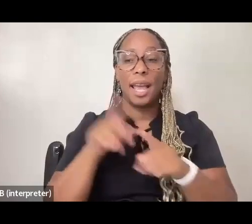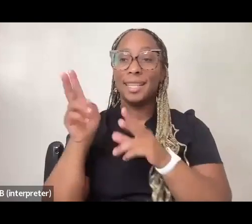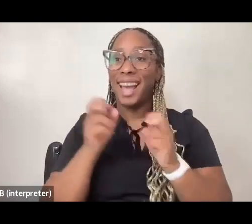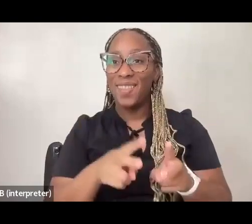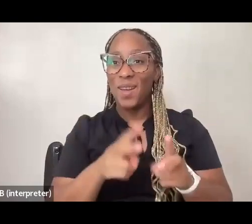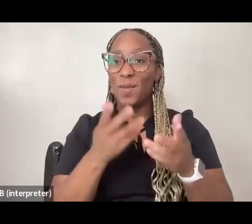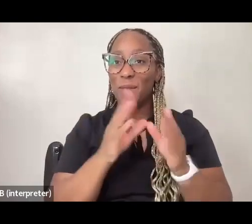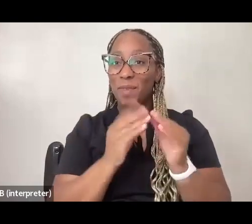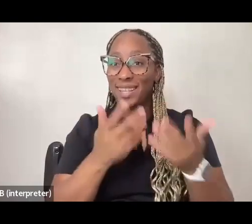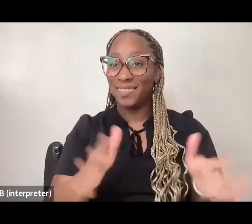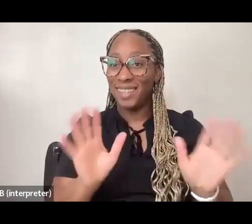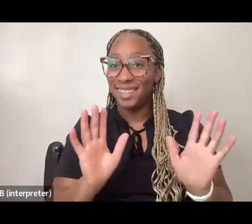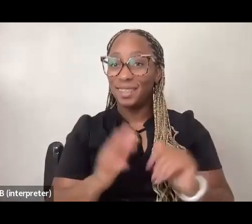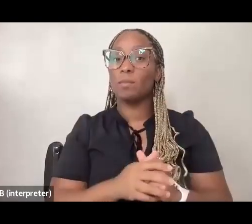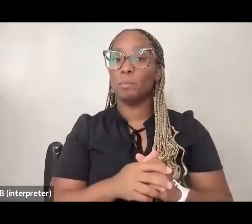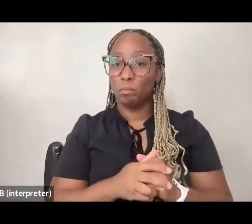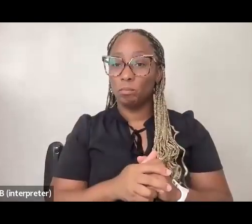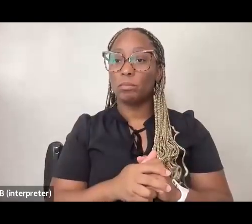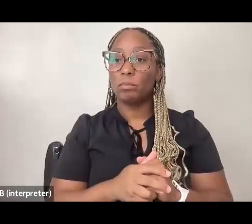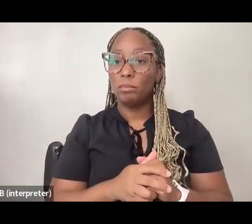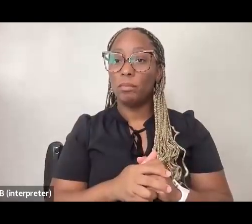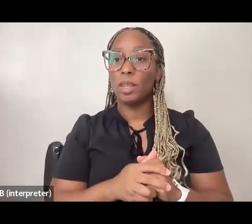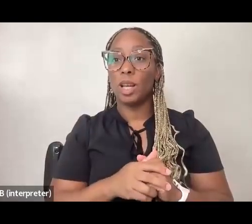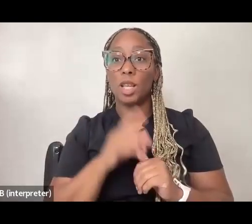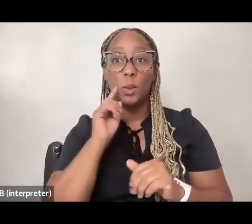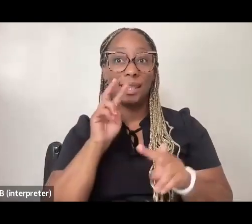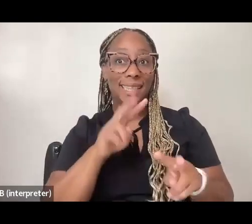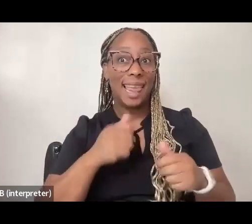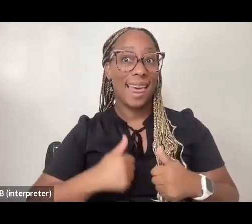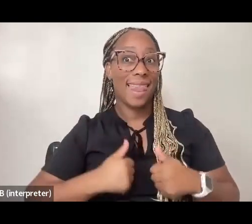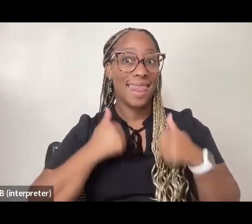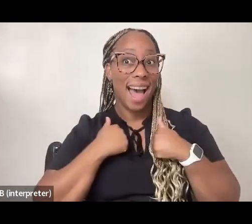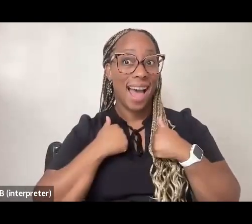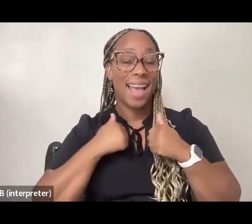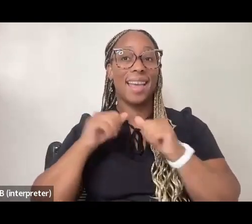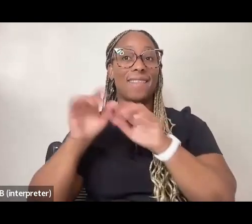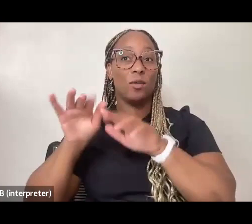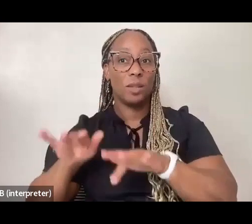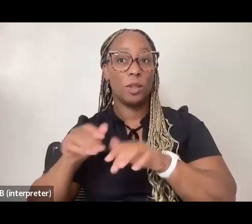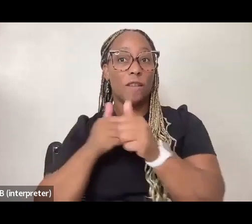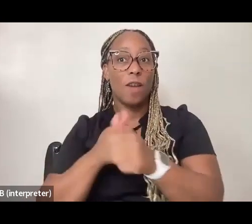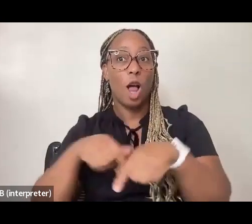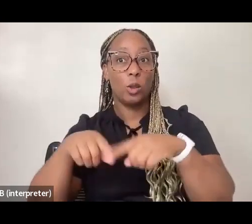meeting is finished. You can view a live transcription to follow along during the meeting and save a